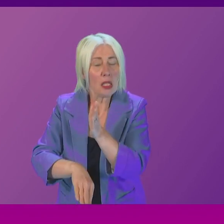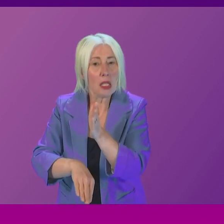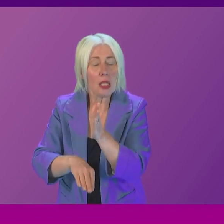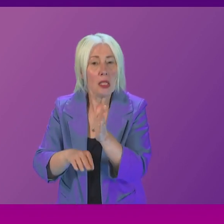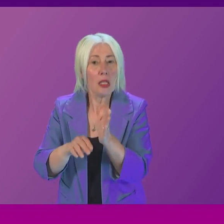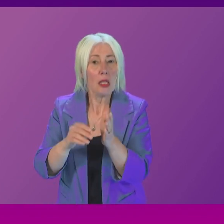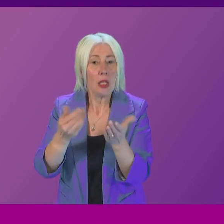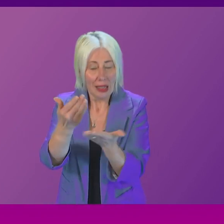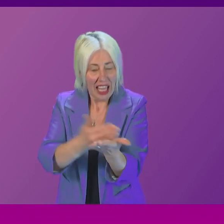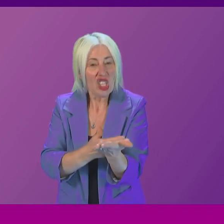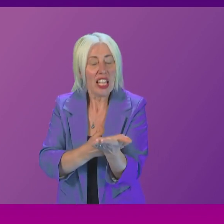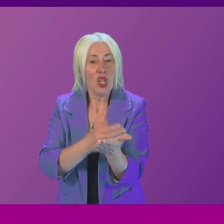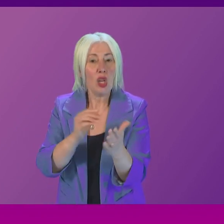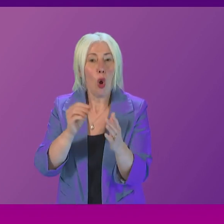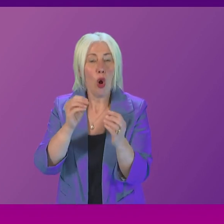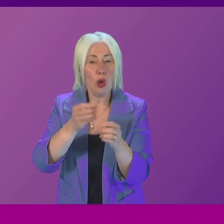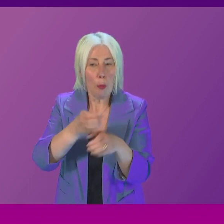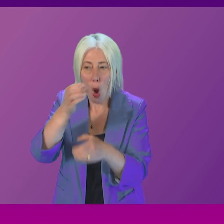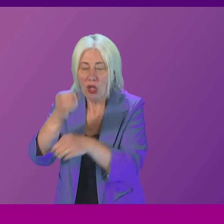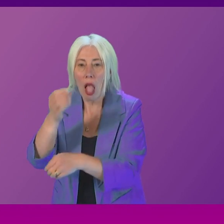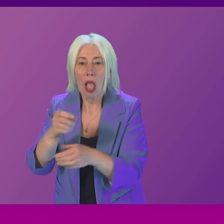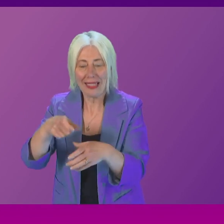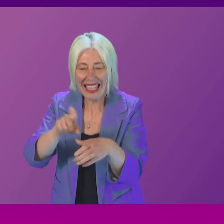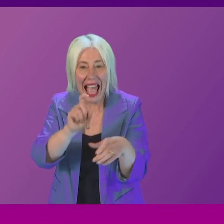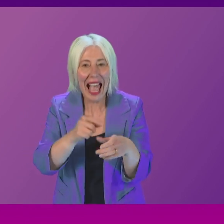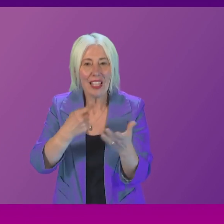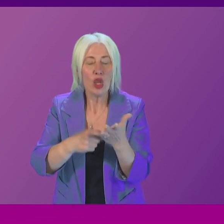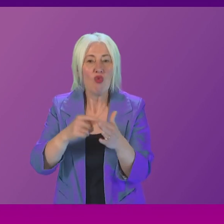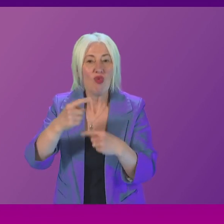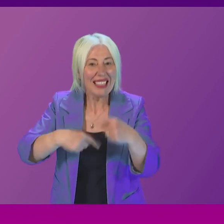That is simply unacceptable.